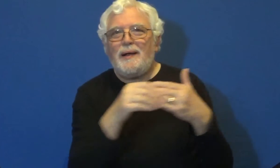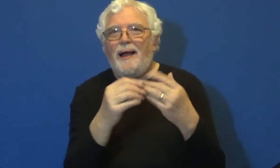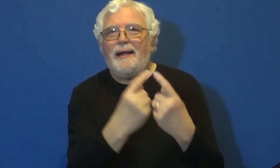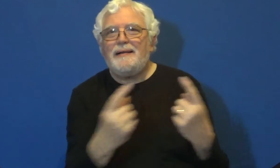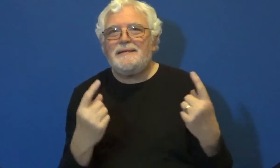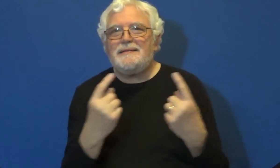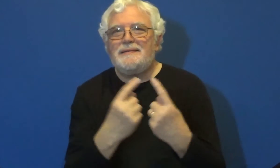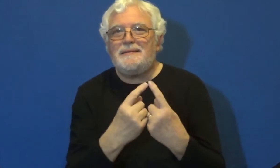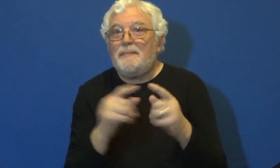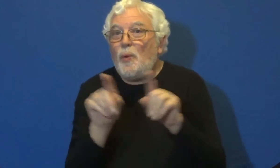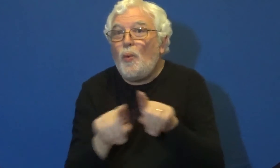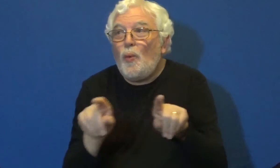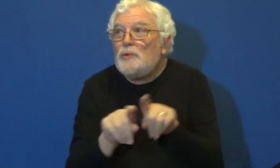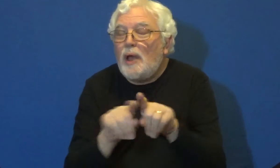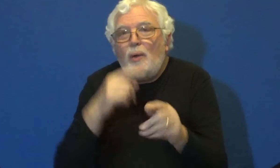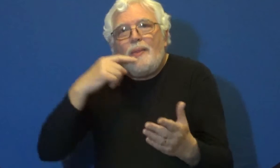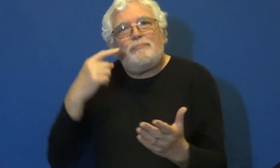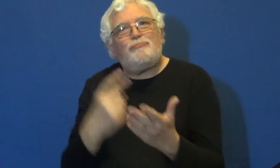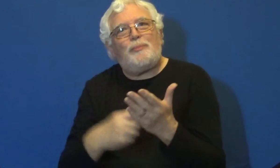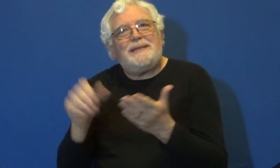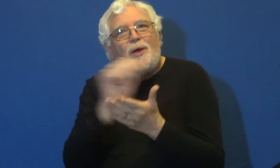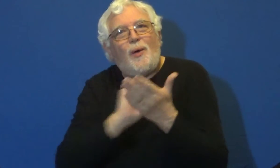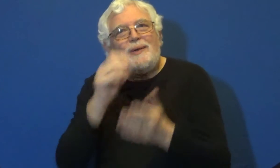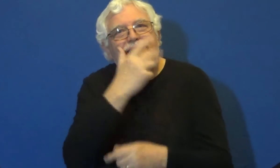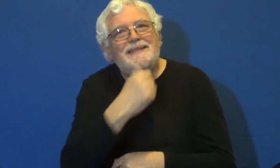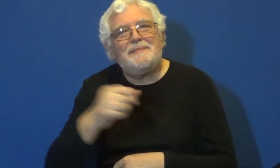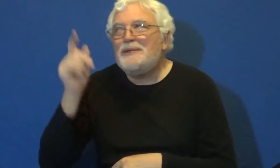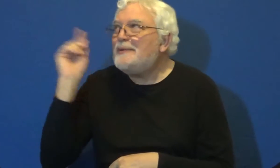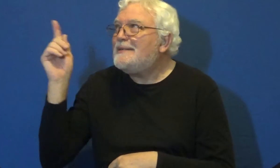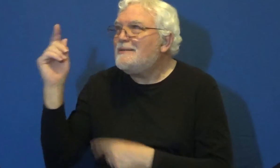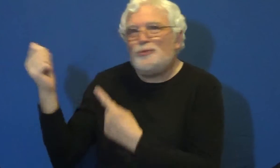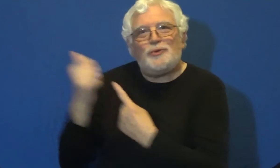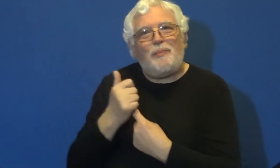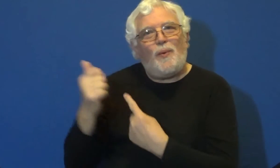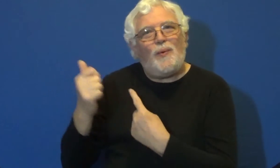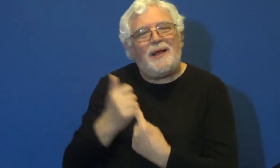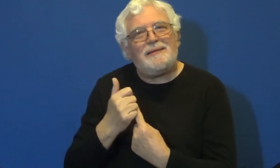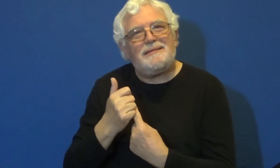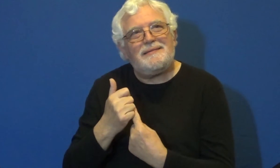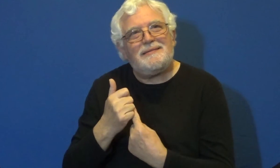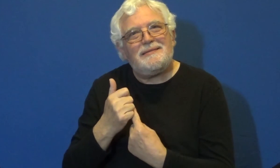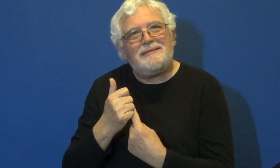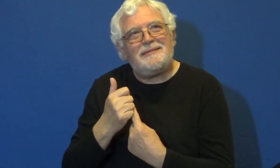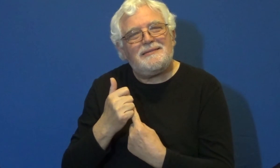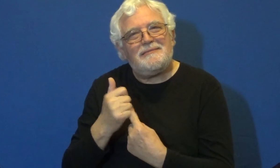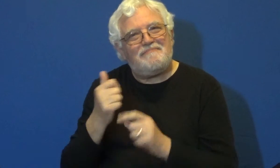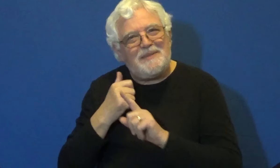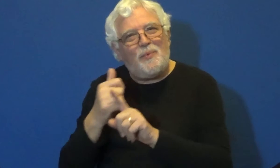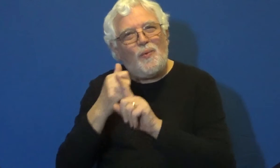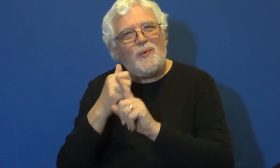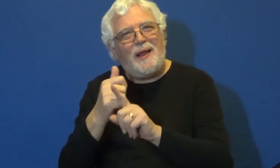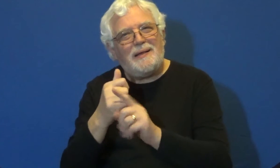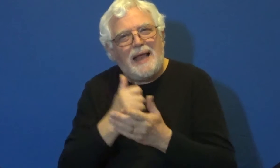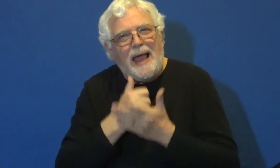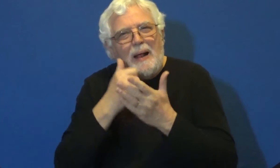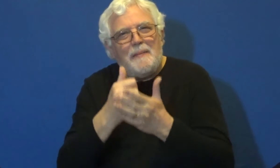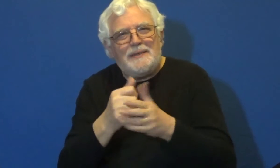but also the promised holy spirit to support us and to keep us on track when the going gets hard!